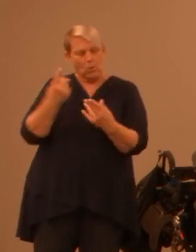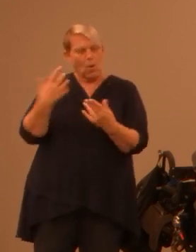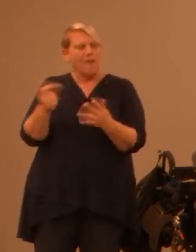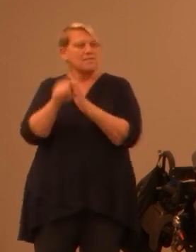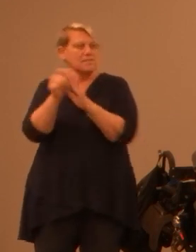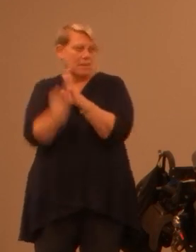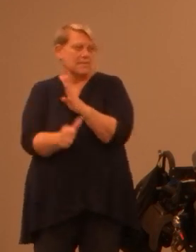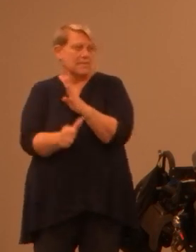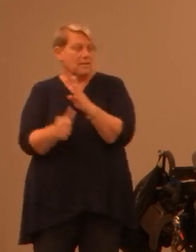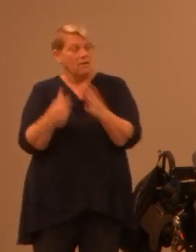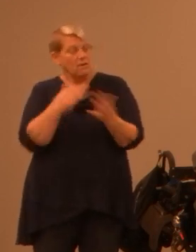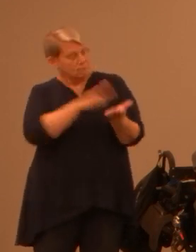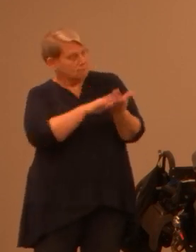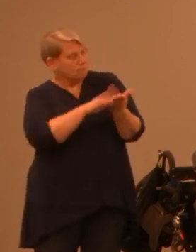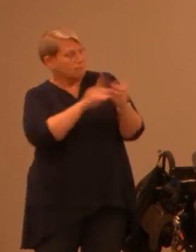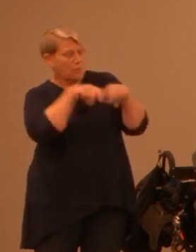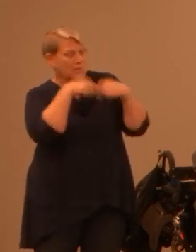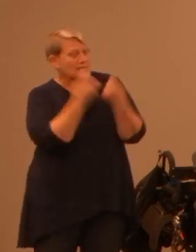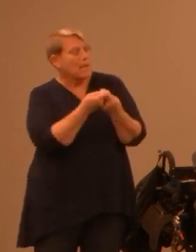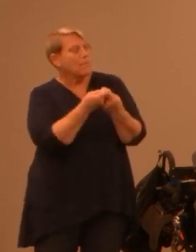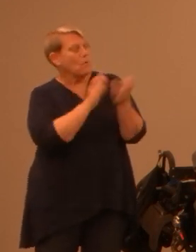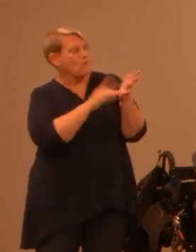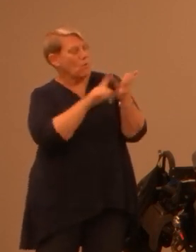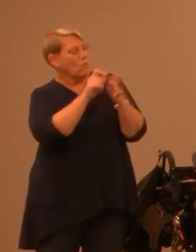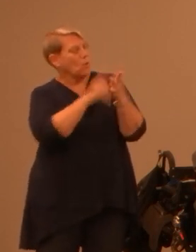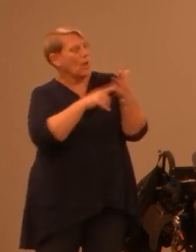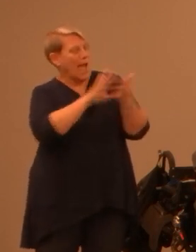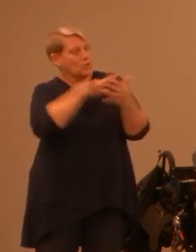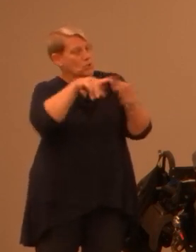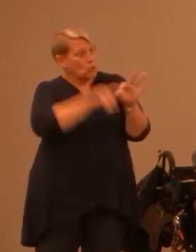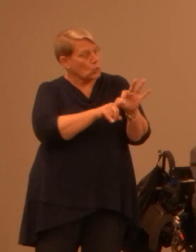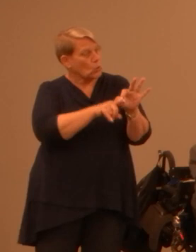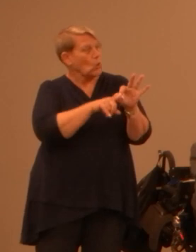of our team at Moodle HQ, and our entire open-source community for their support